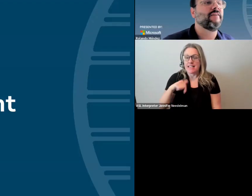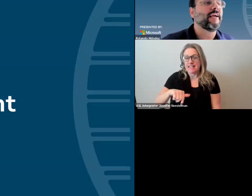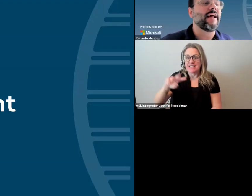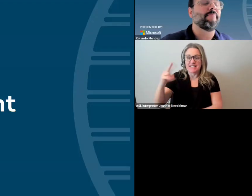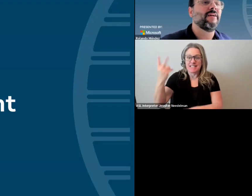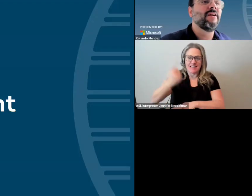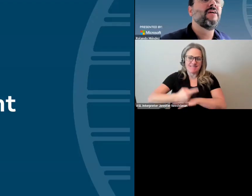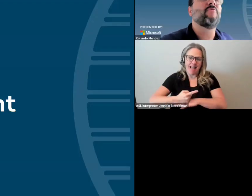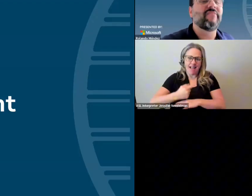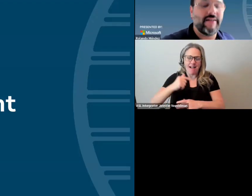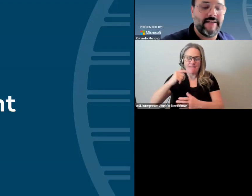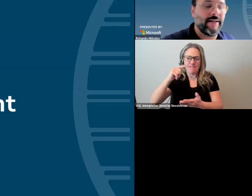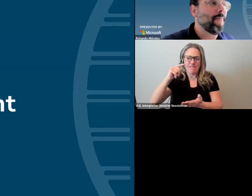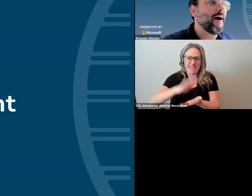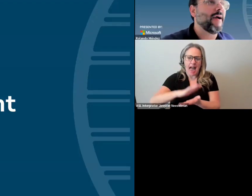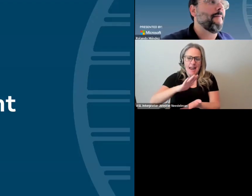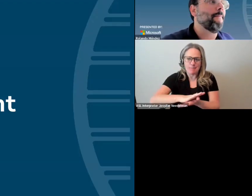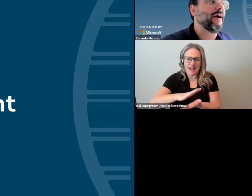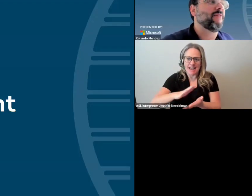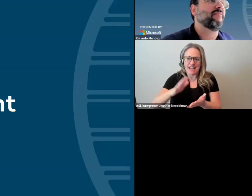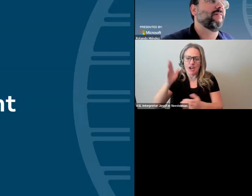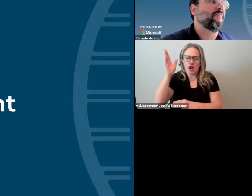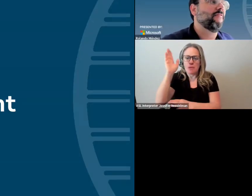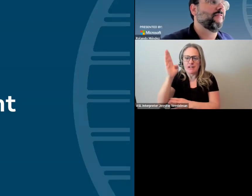of the Academy presented by Microsoft.